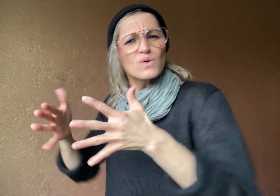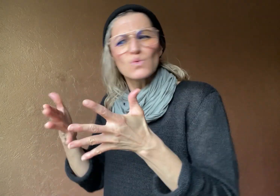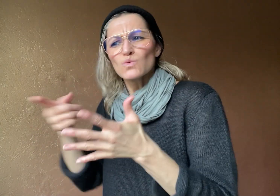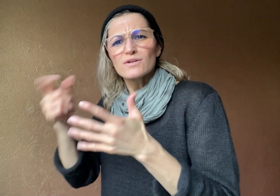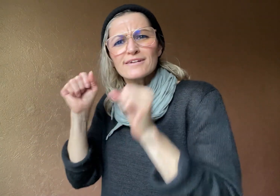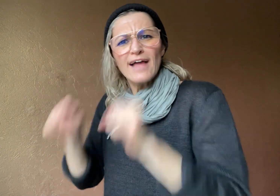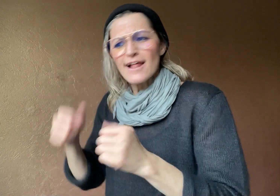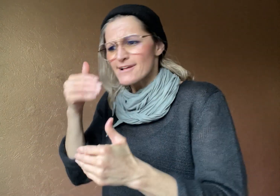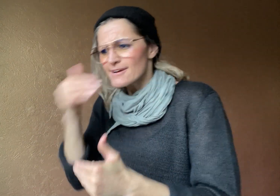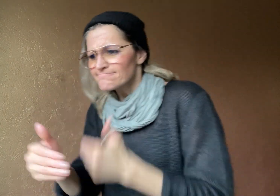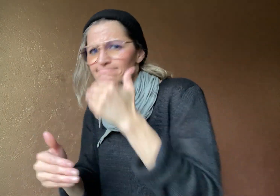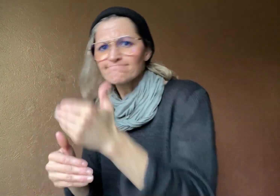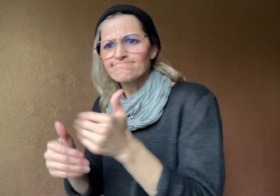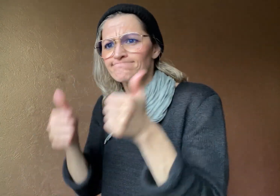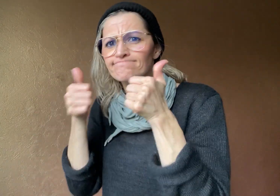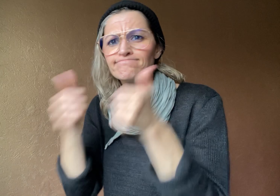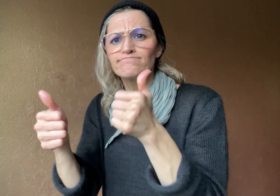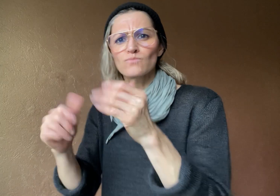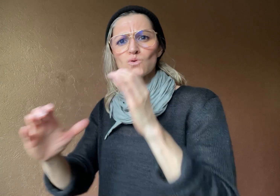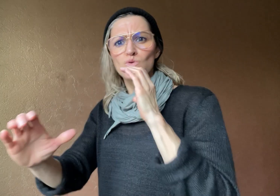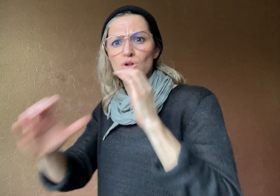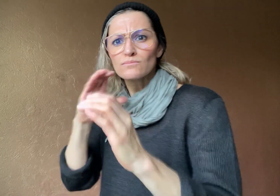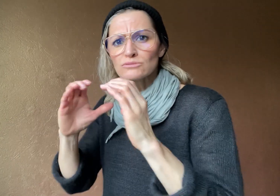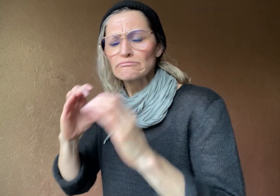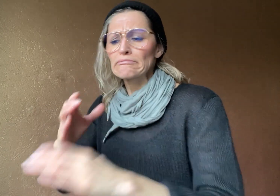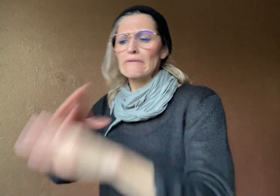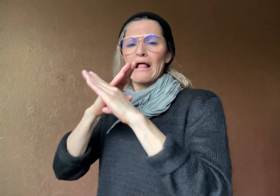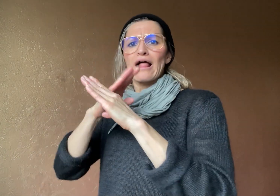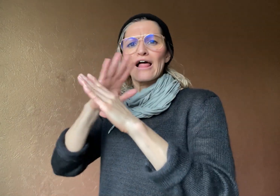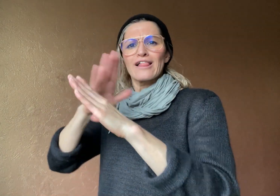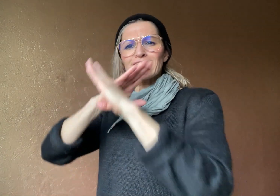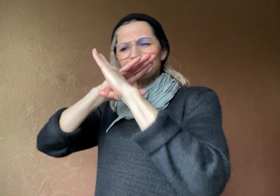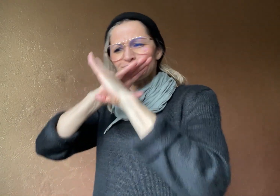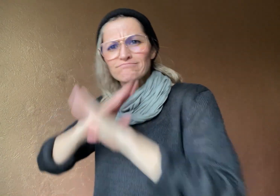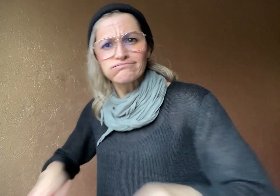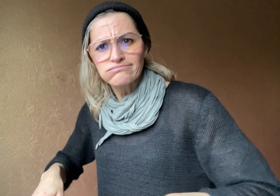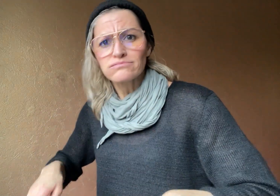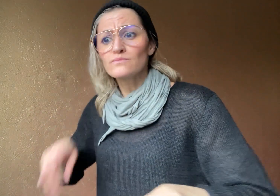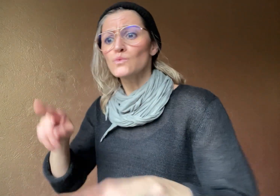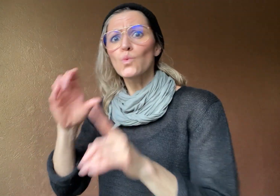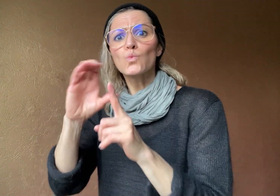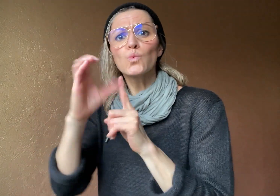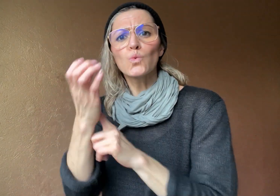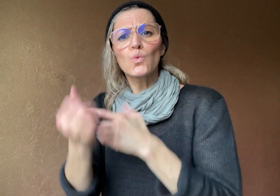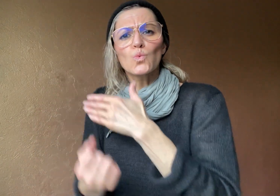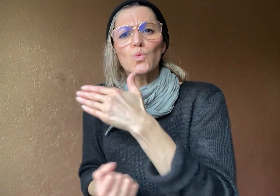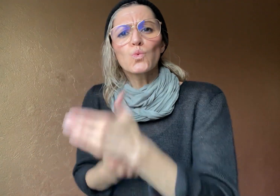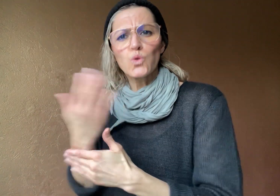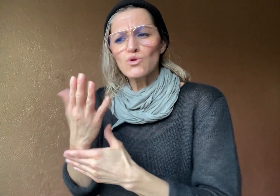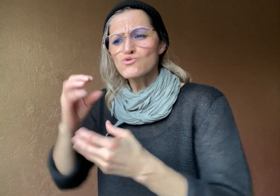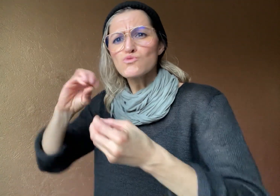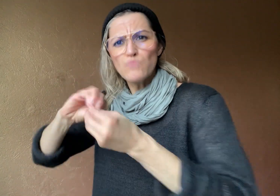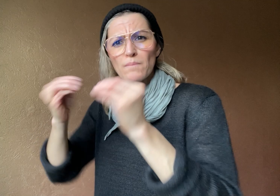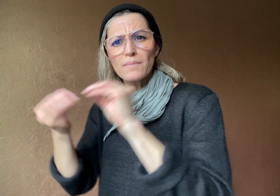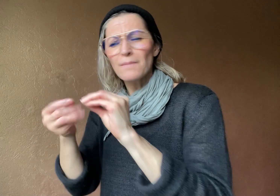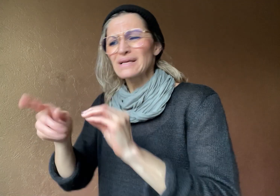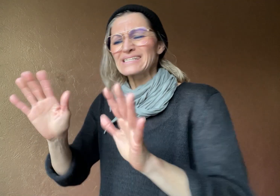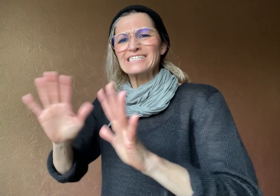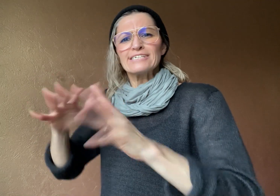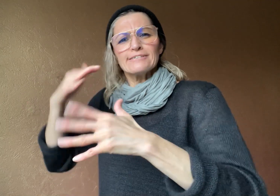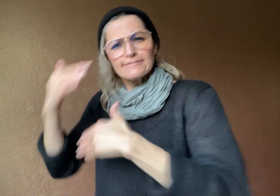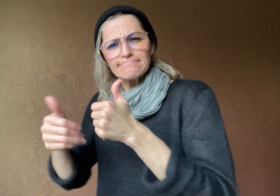communication barriers and cultural issues between the